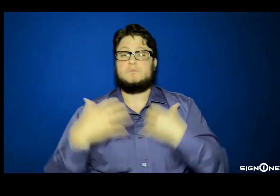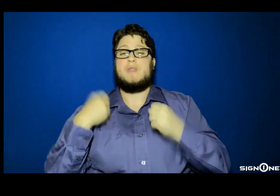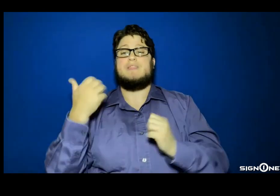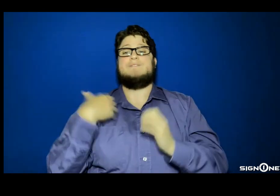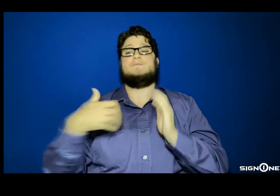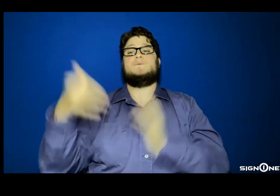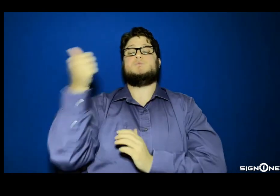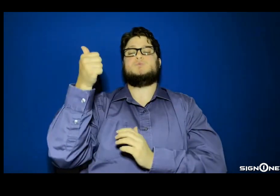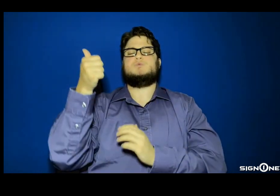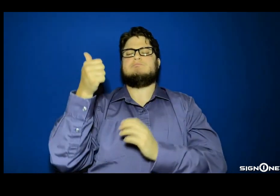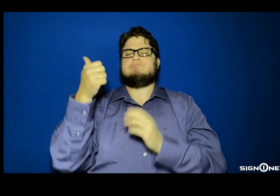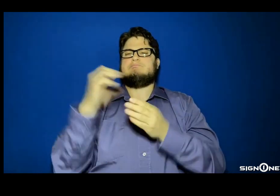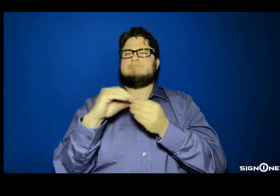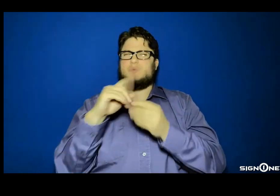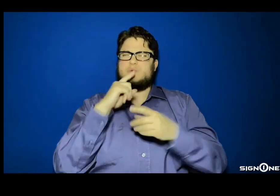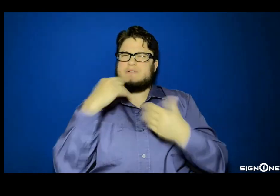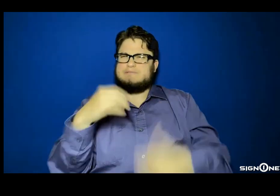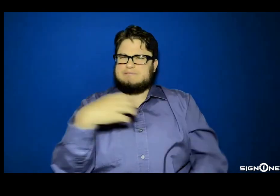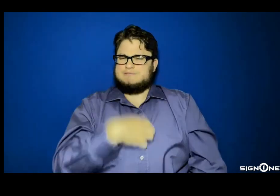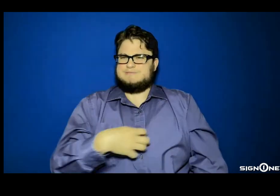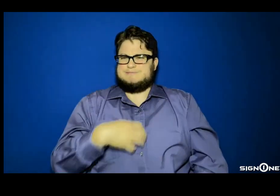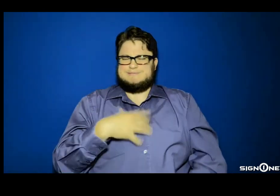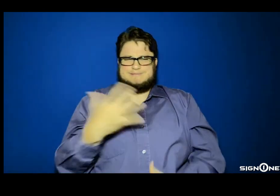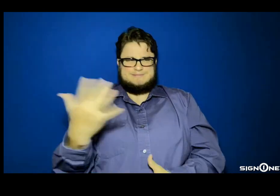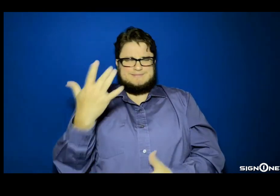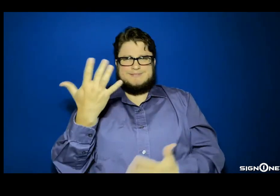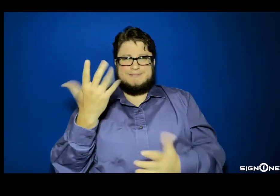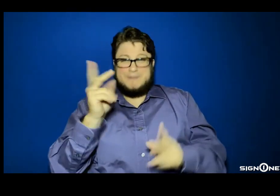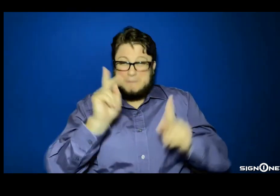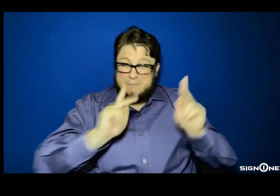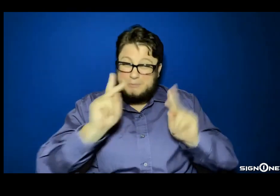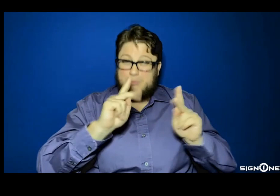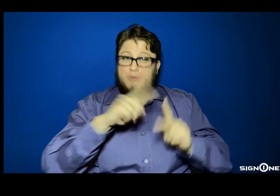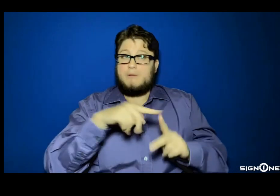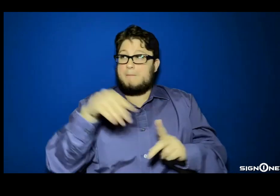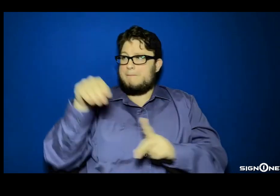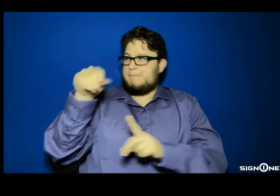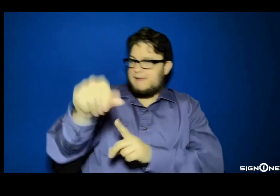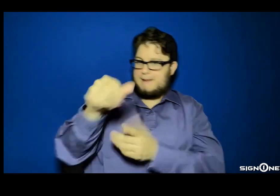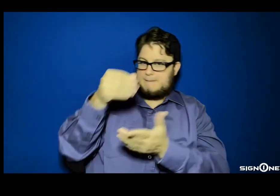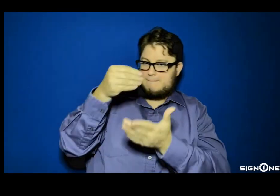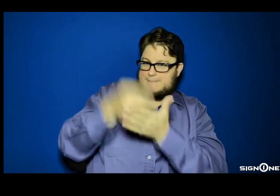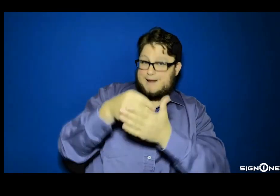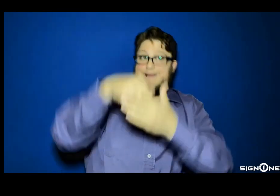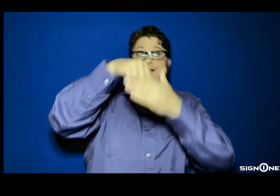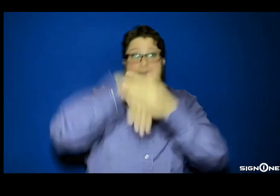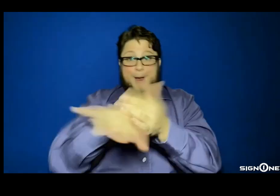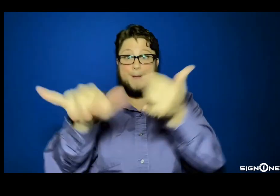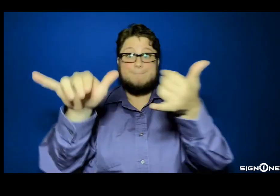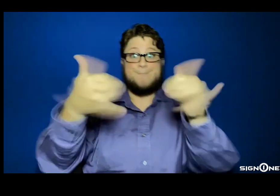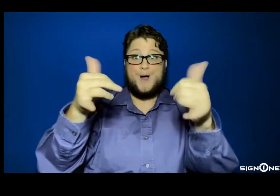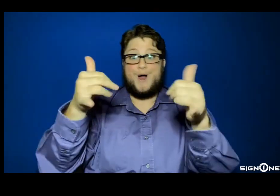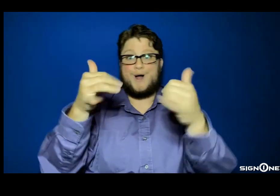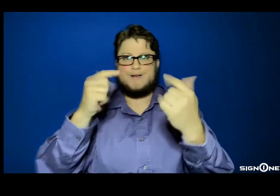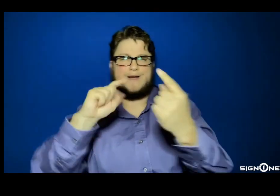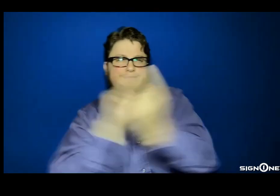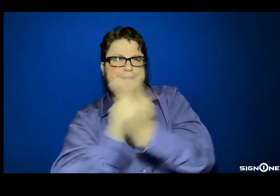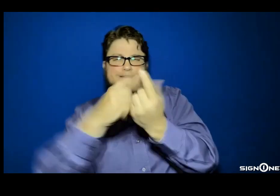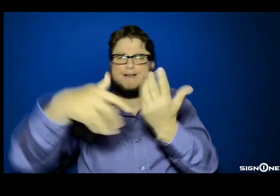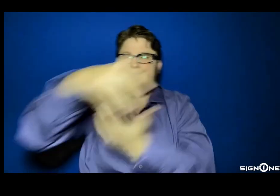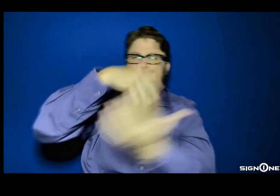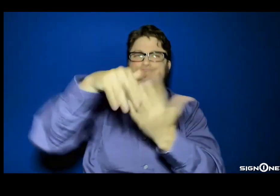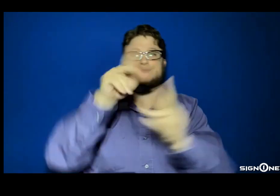Health officials say it is a disturbing competition where people pay money to attend a party with